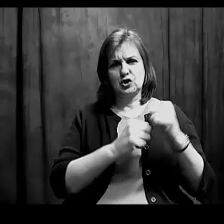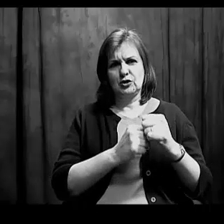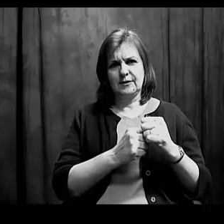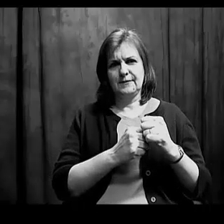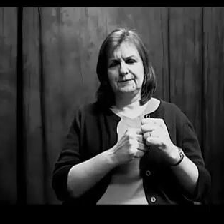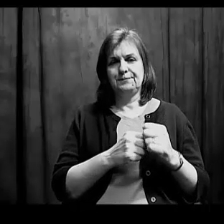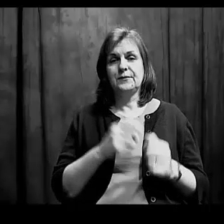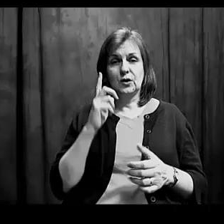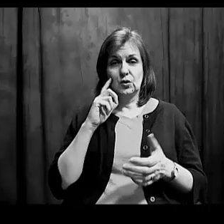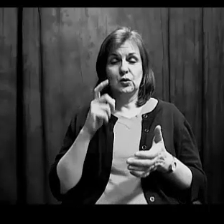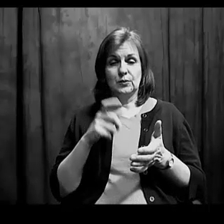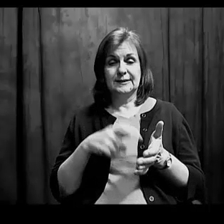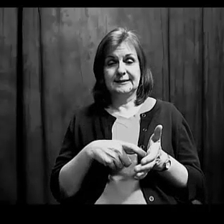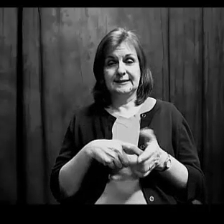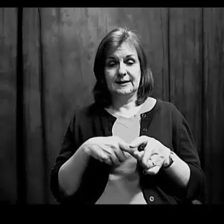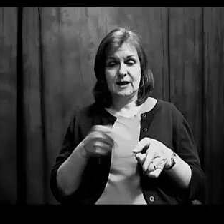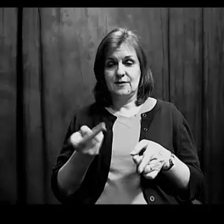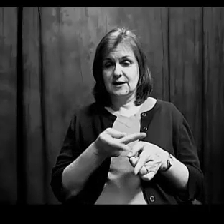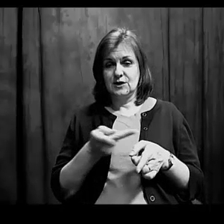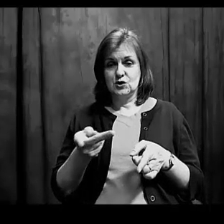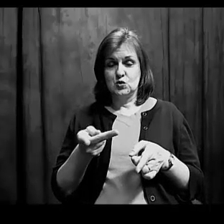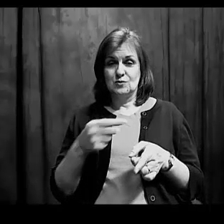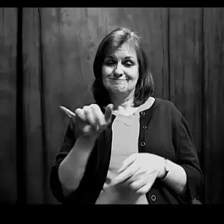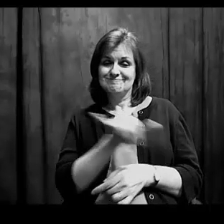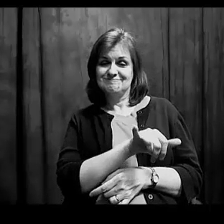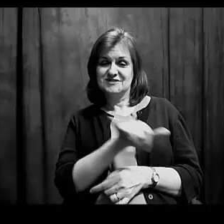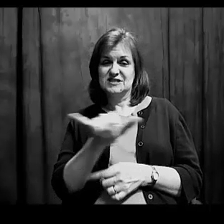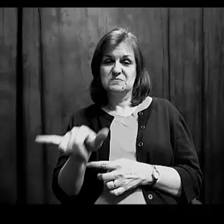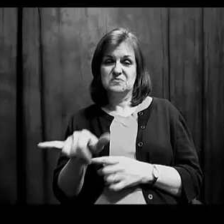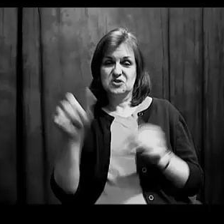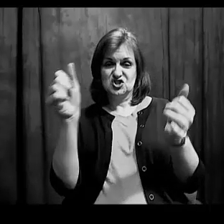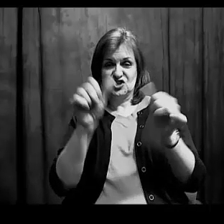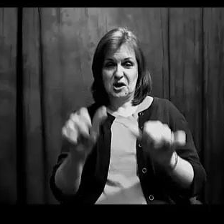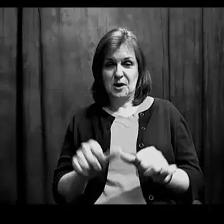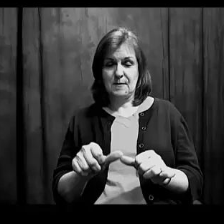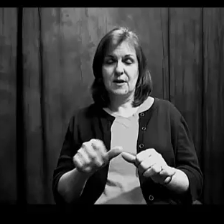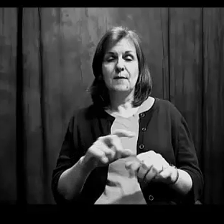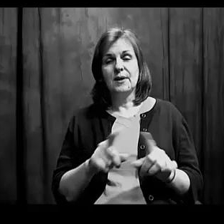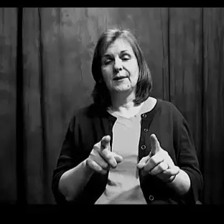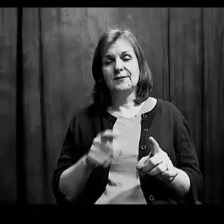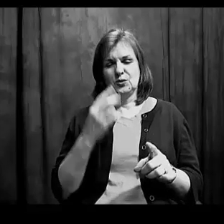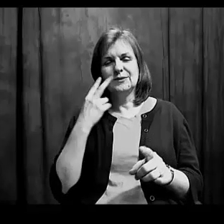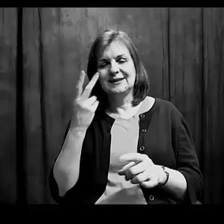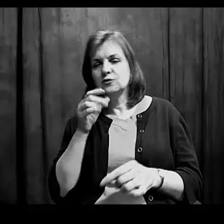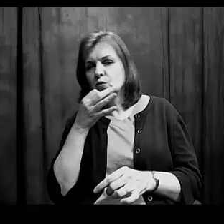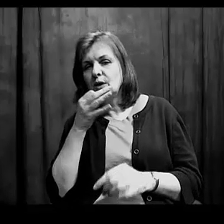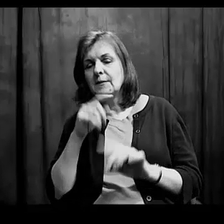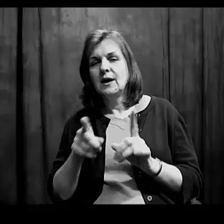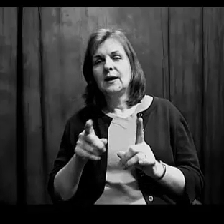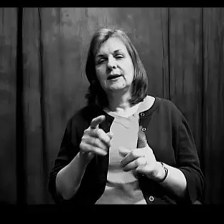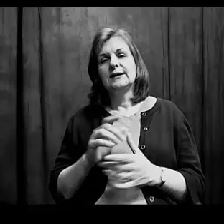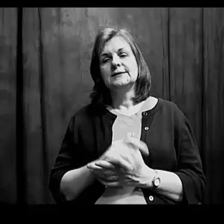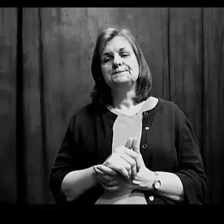so between the two and you will see they don't look a whole lot different in a second